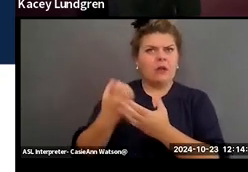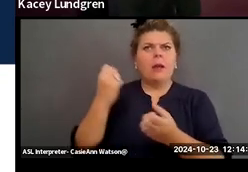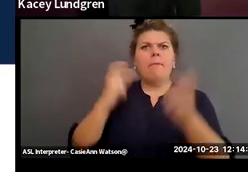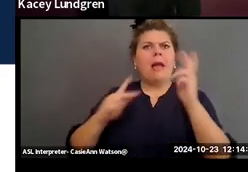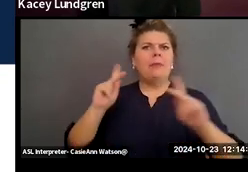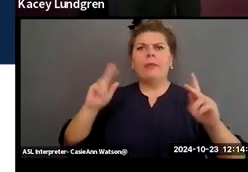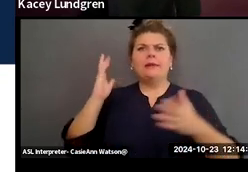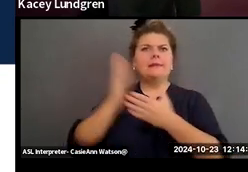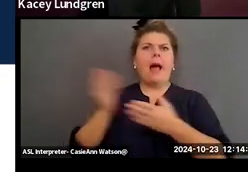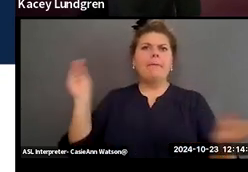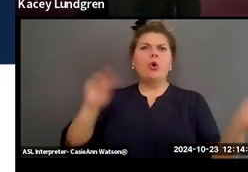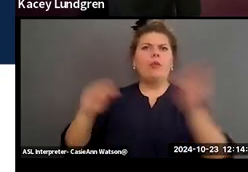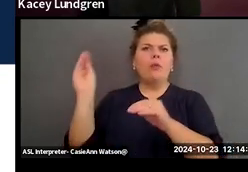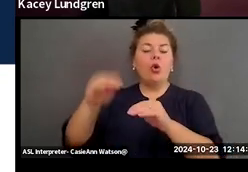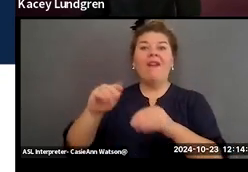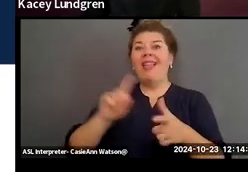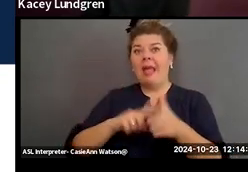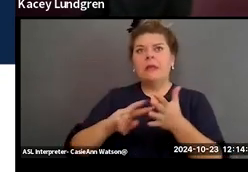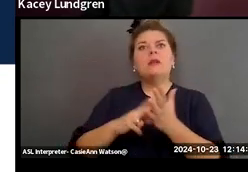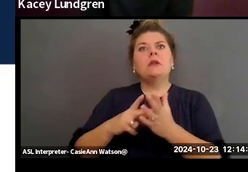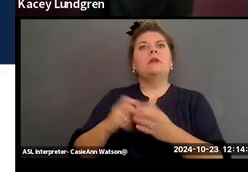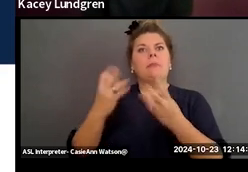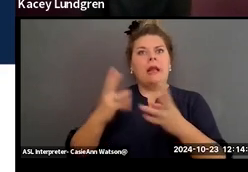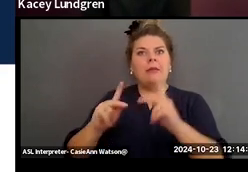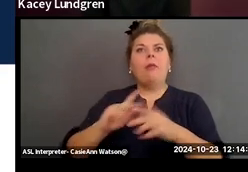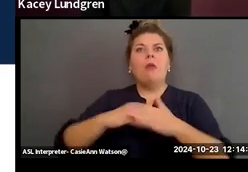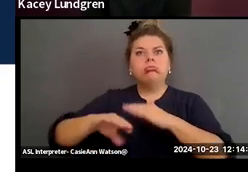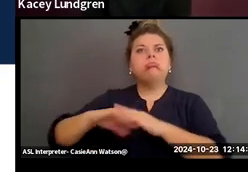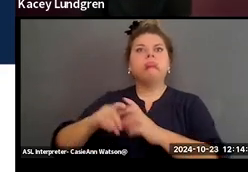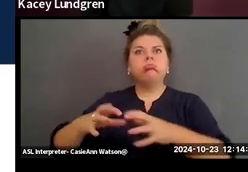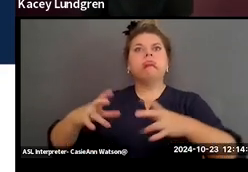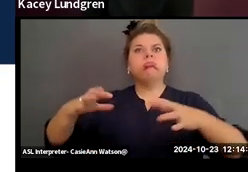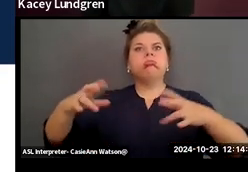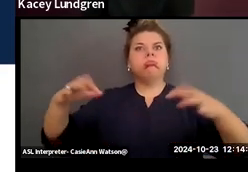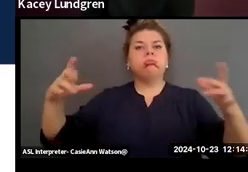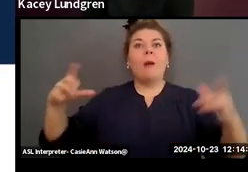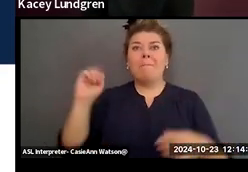and the community began to grow. Martha's Vineyard was already isolated,